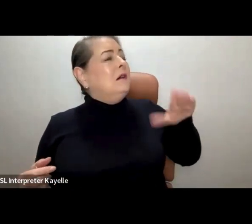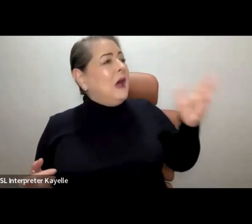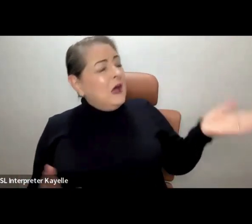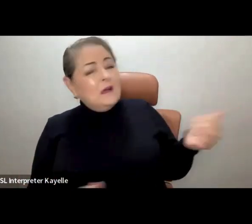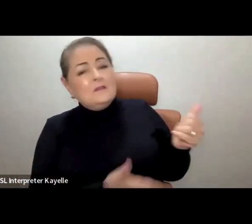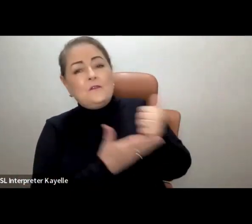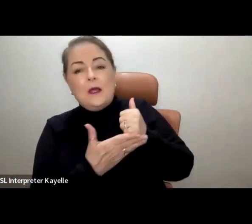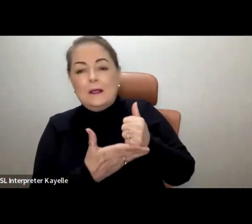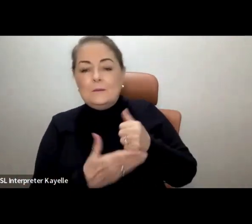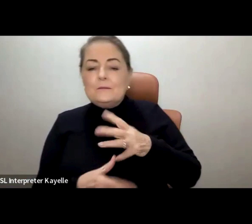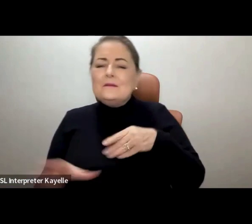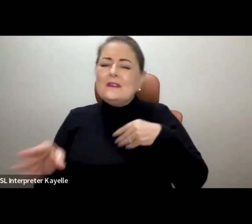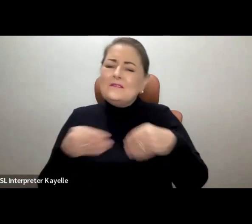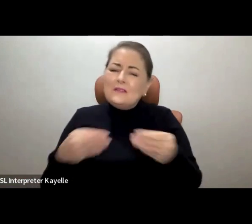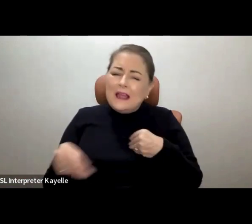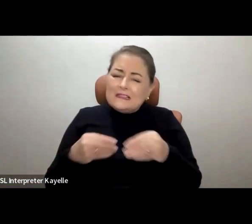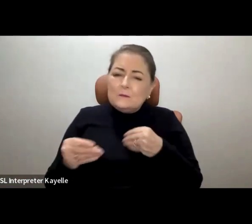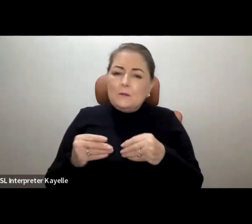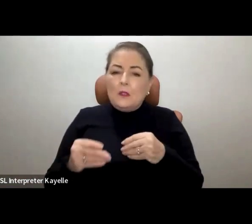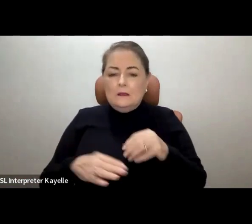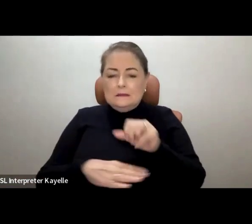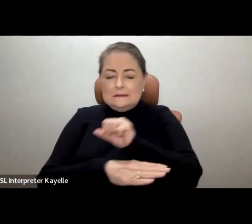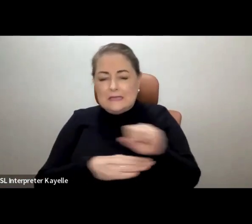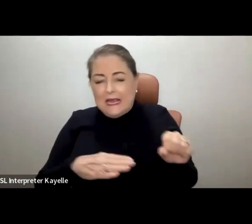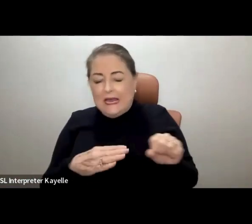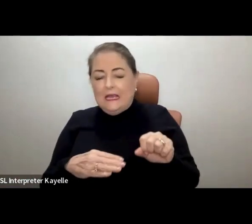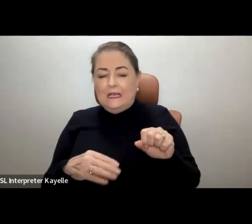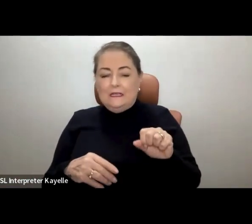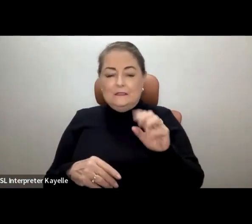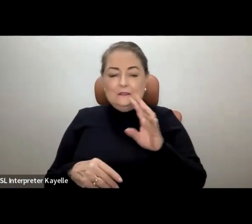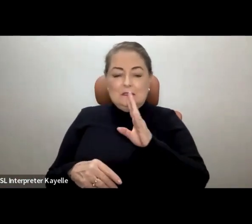flexible stage and speaker setup. I love it. I love to give